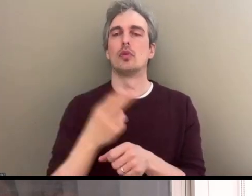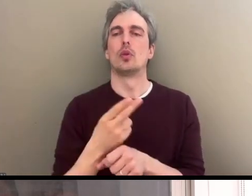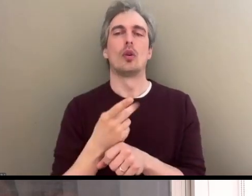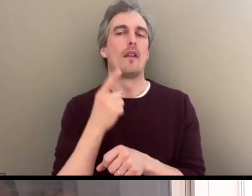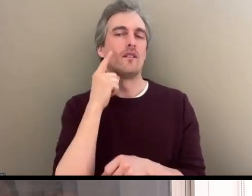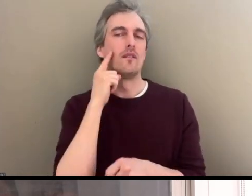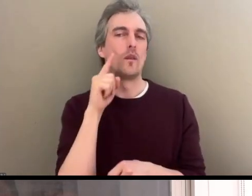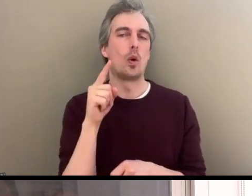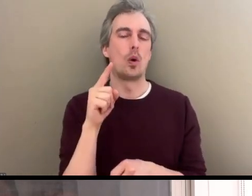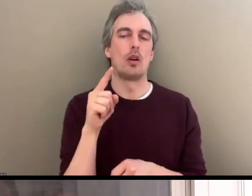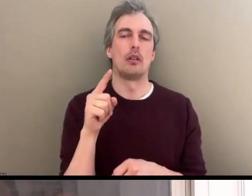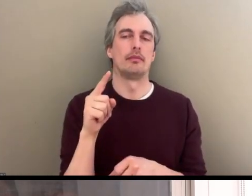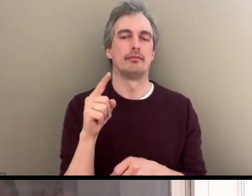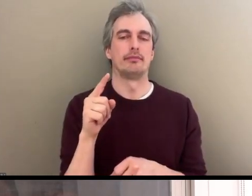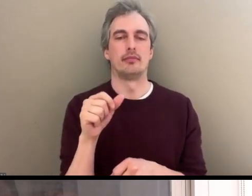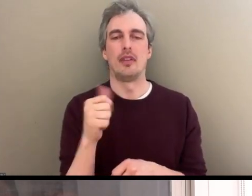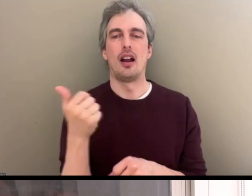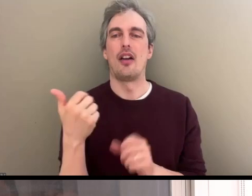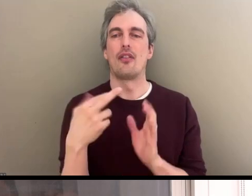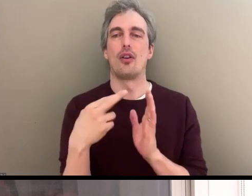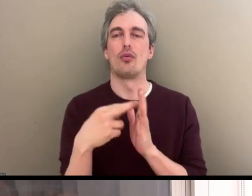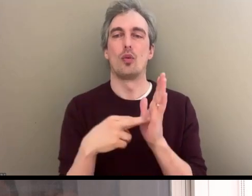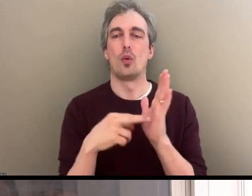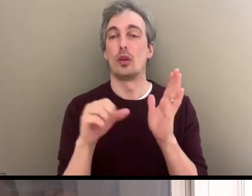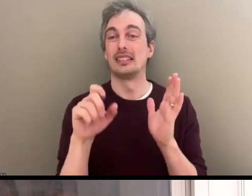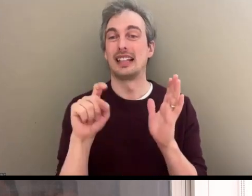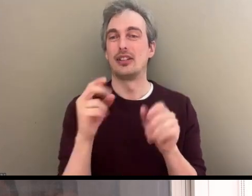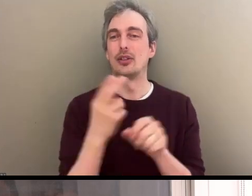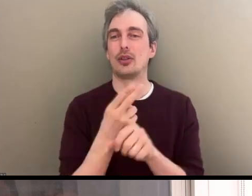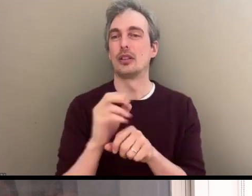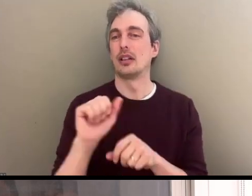They do use the AXE core rules that Deque has open sourced.